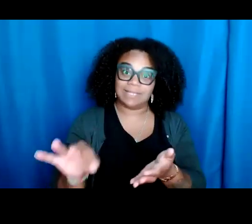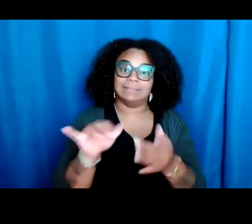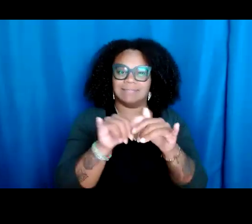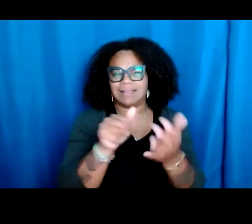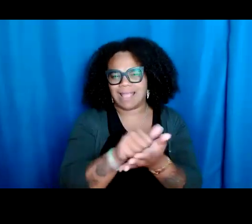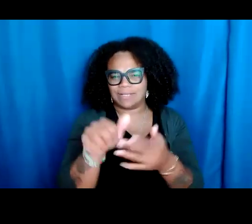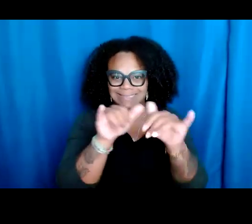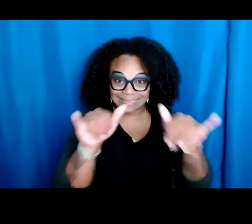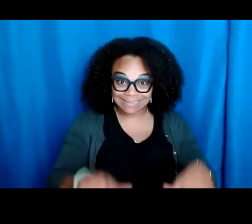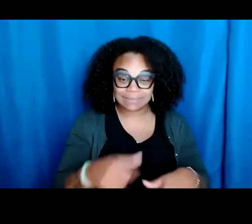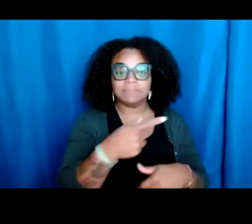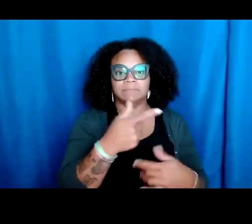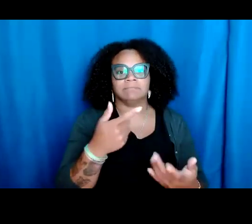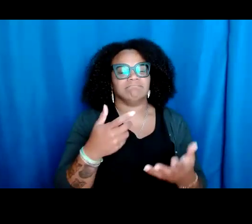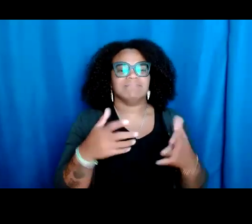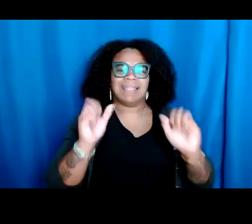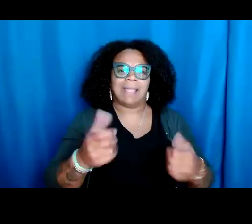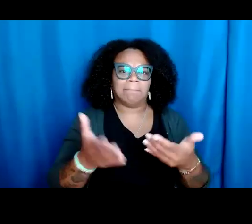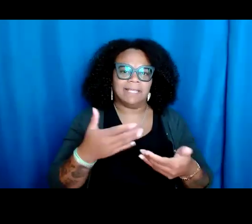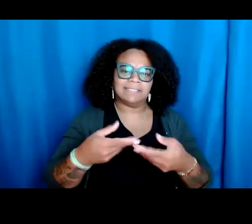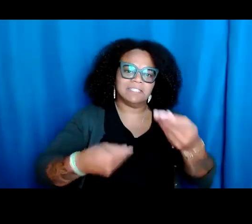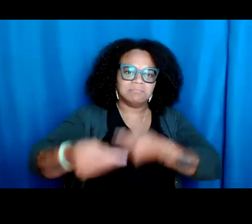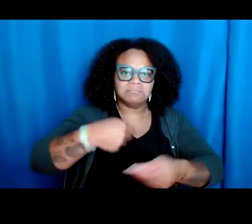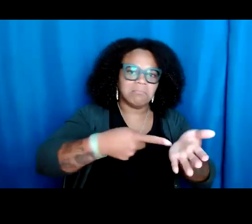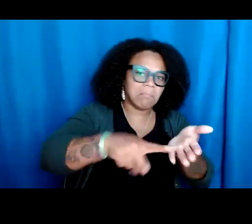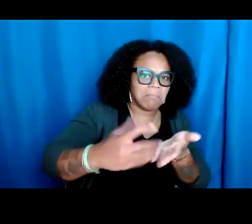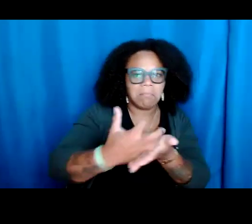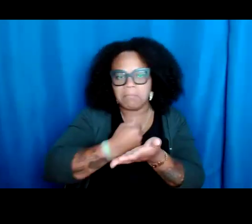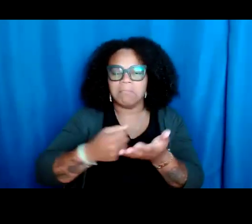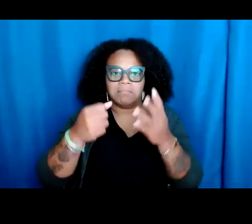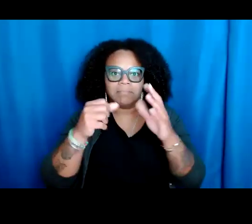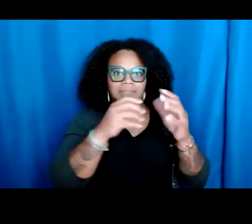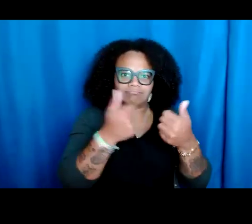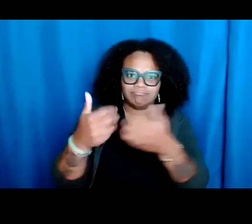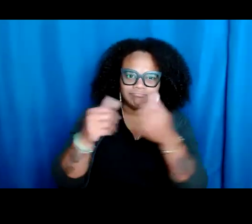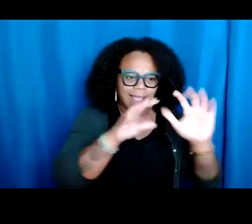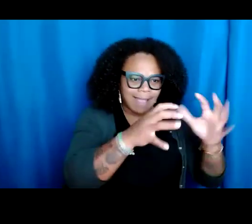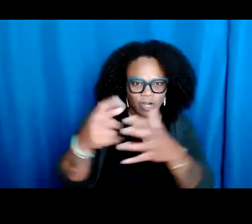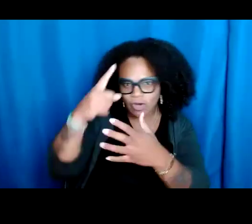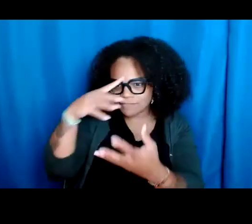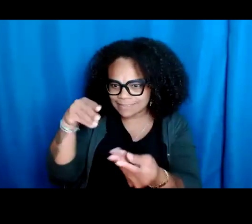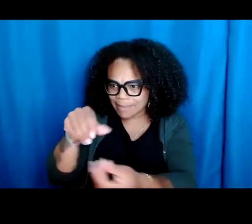help him automate transactions, categorize spending, and generate reports On Demand.